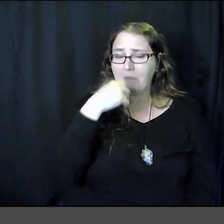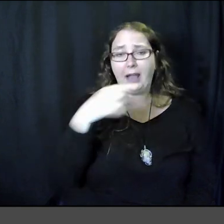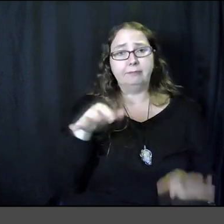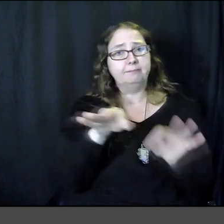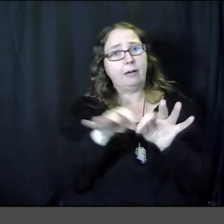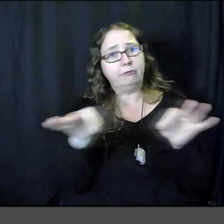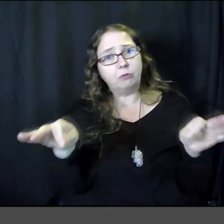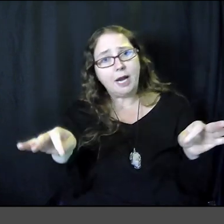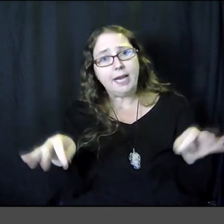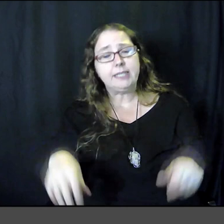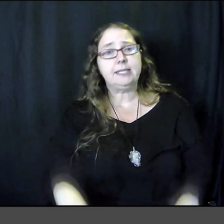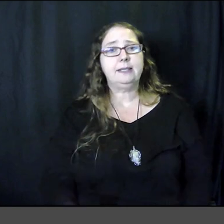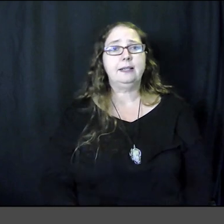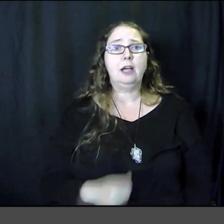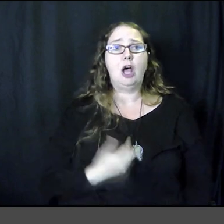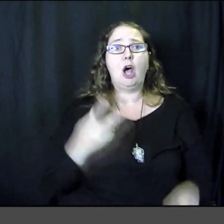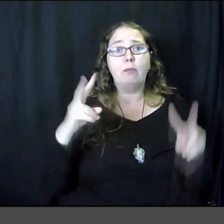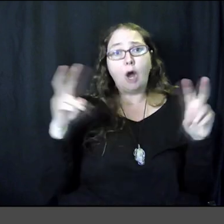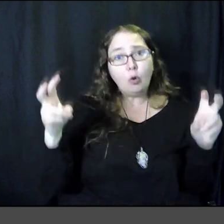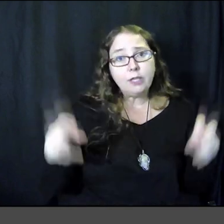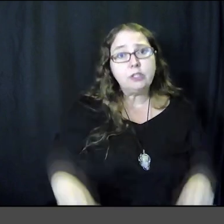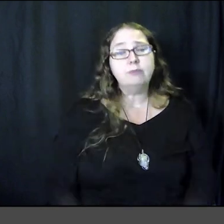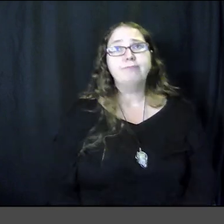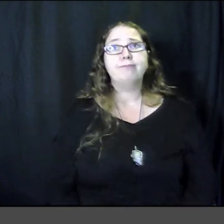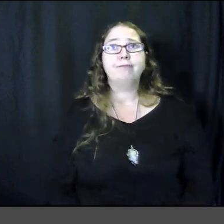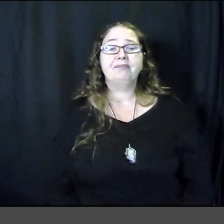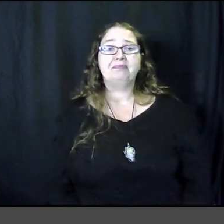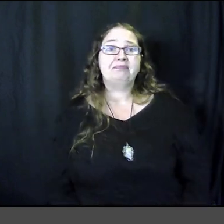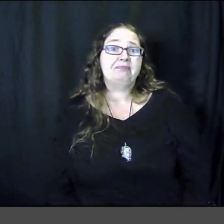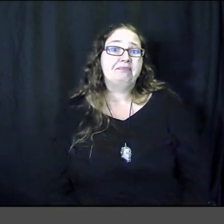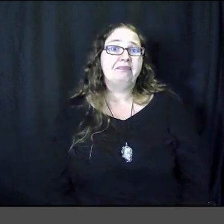A SAYING A WORD,